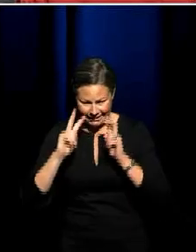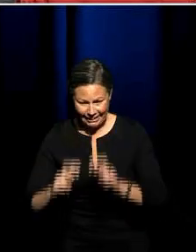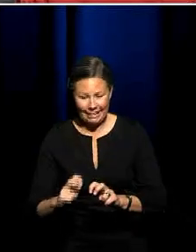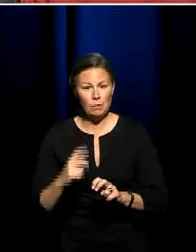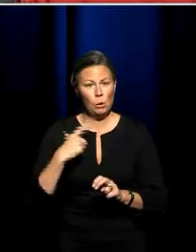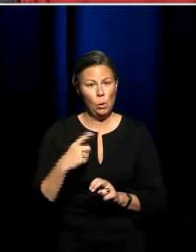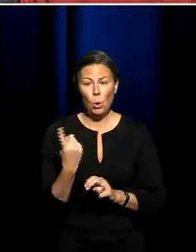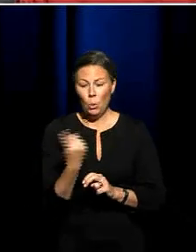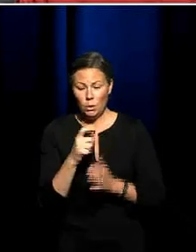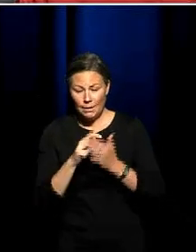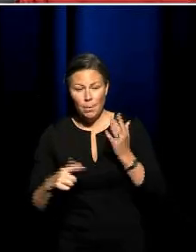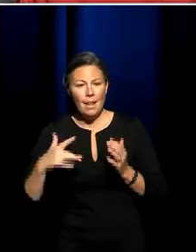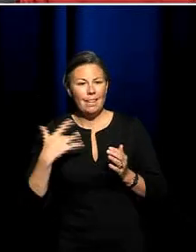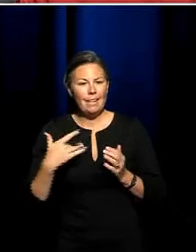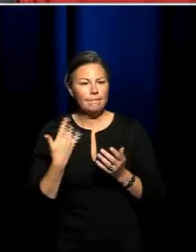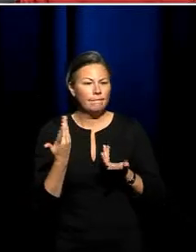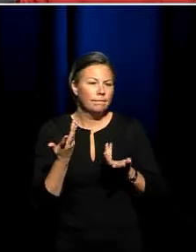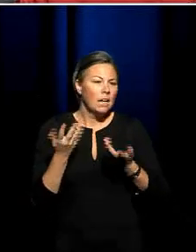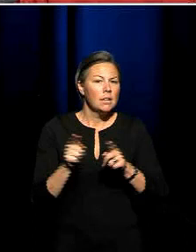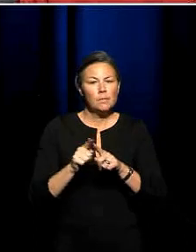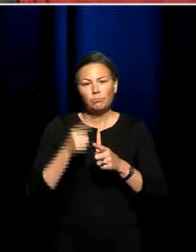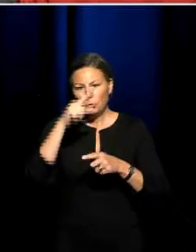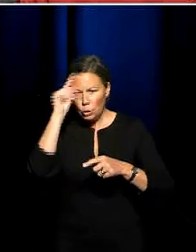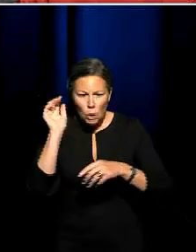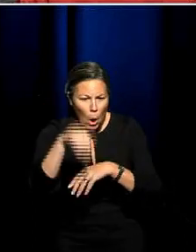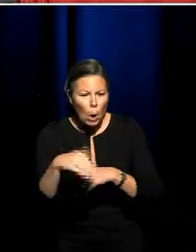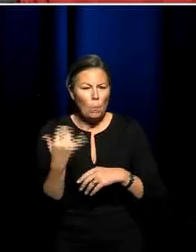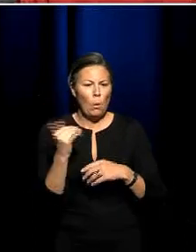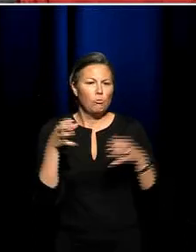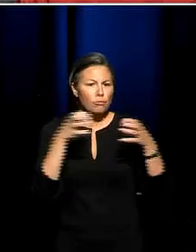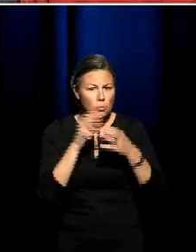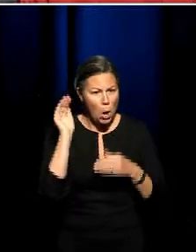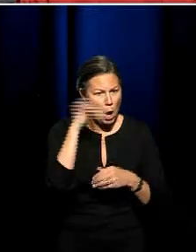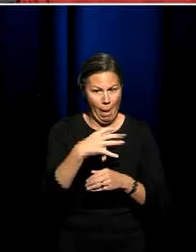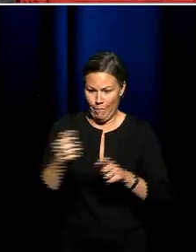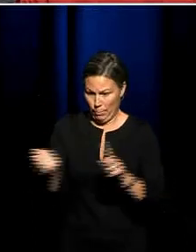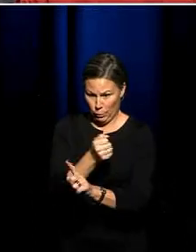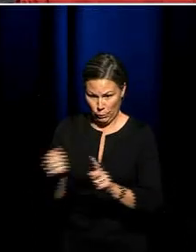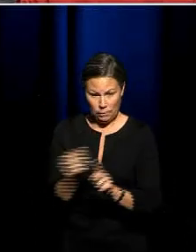Four Corners report on television in November 2014 alleged abuse at one